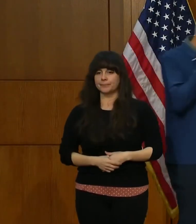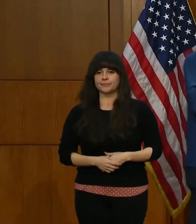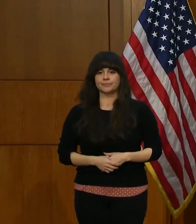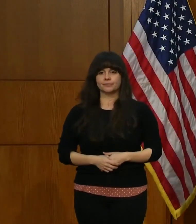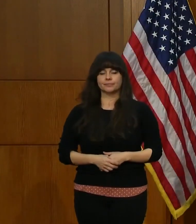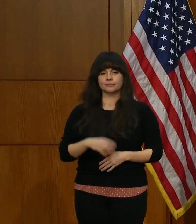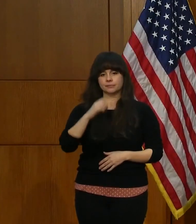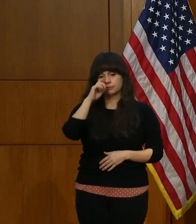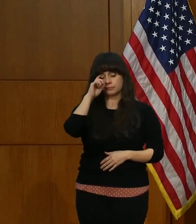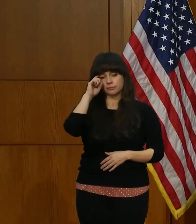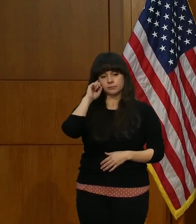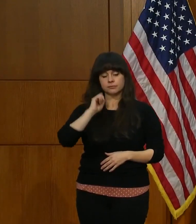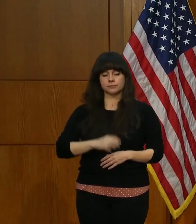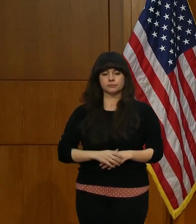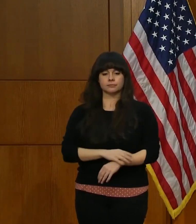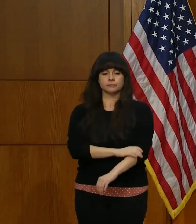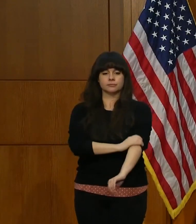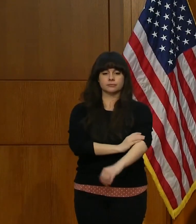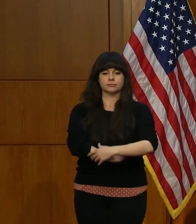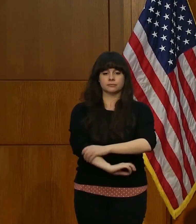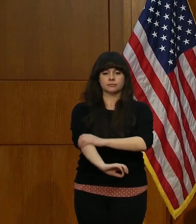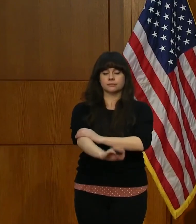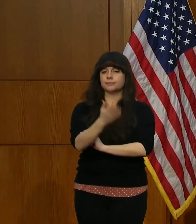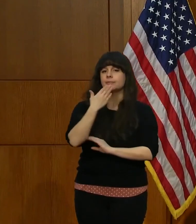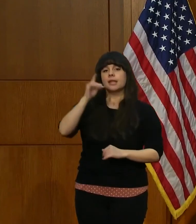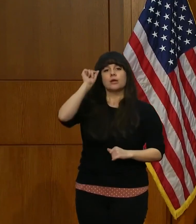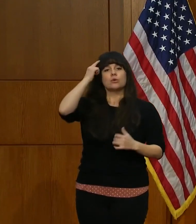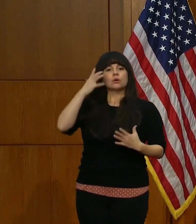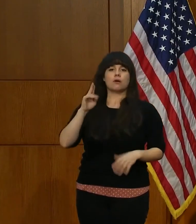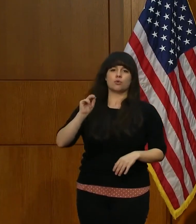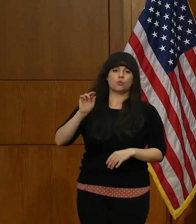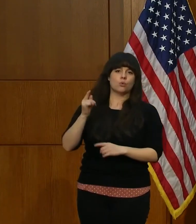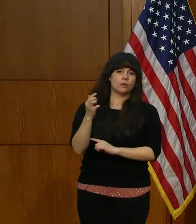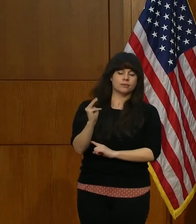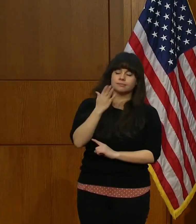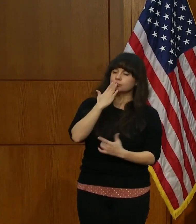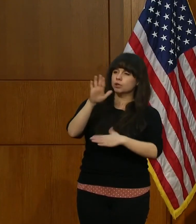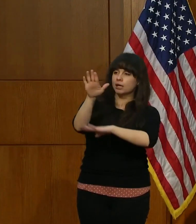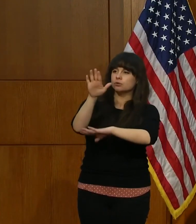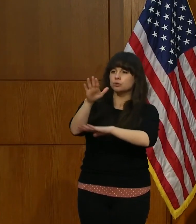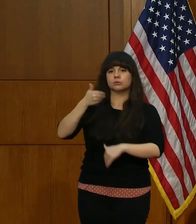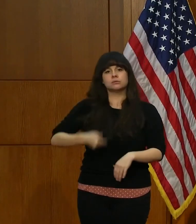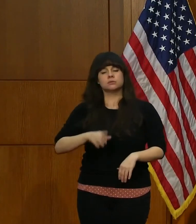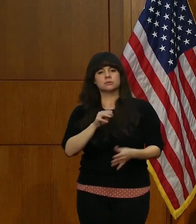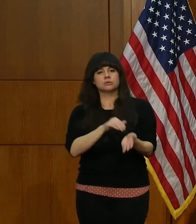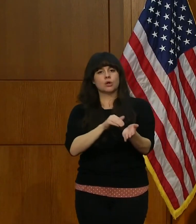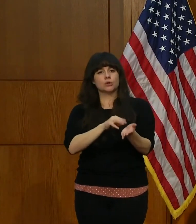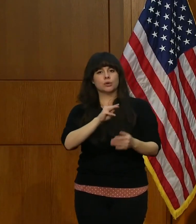HIM TODAY. SO, MIKE, THANK YOU